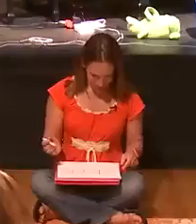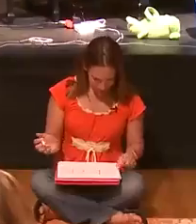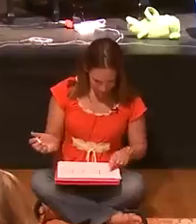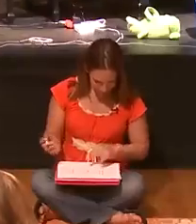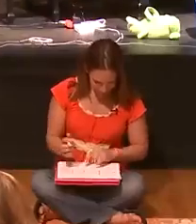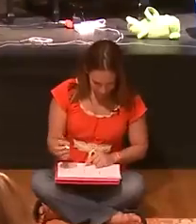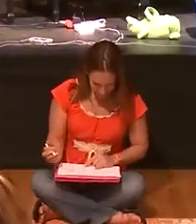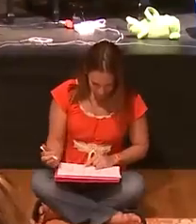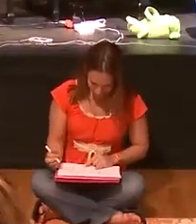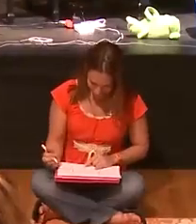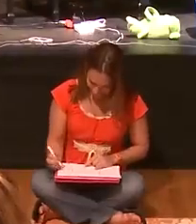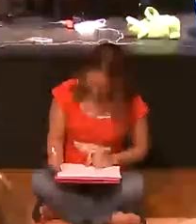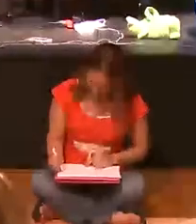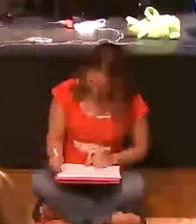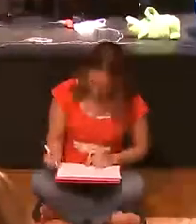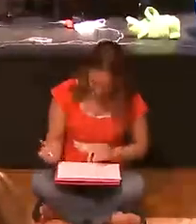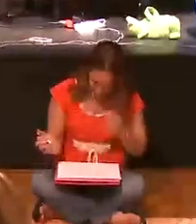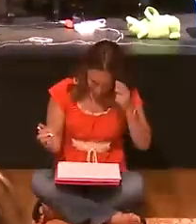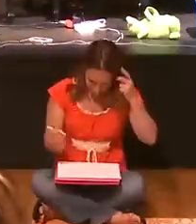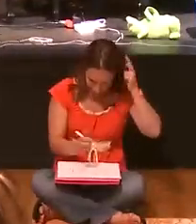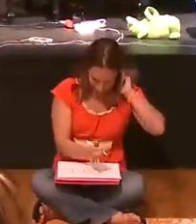Perfect. Awesome, awesome.